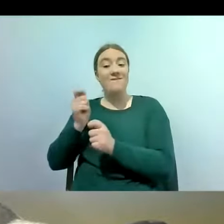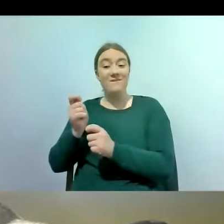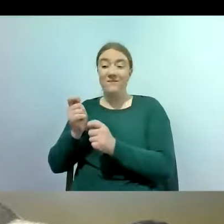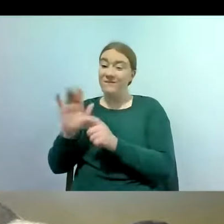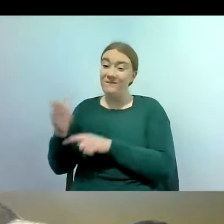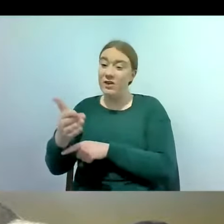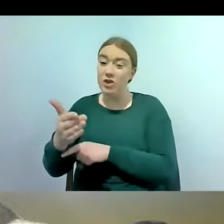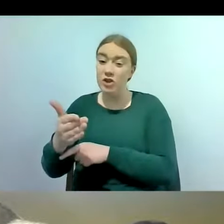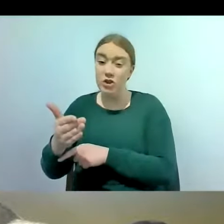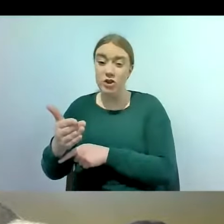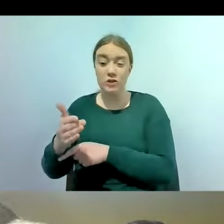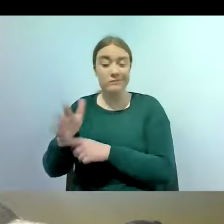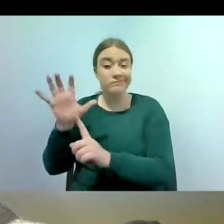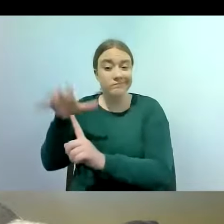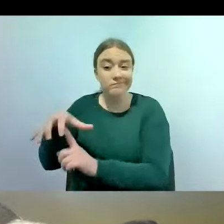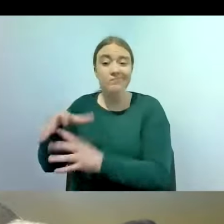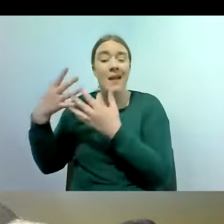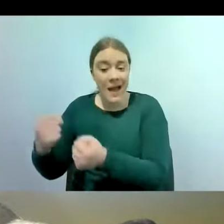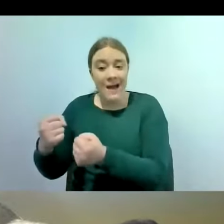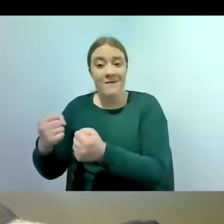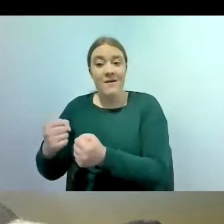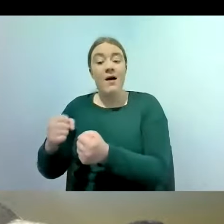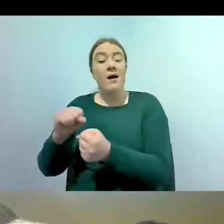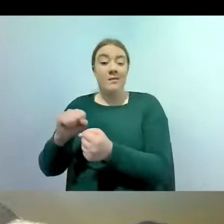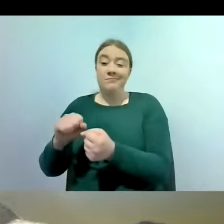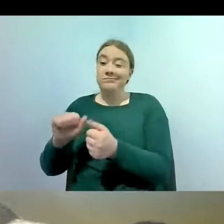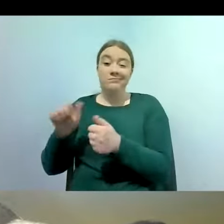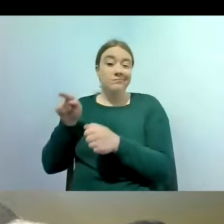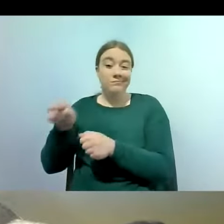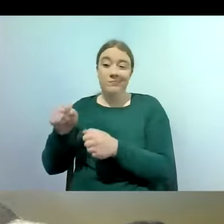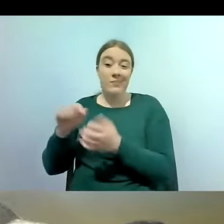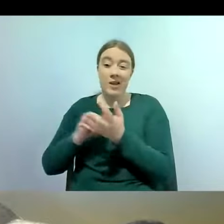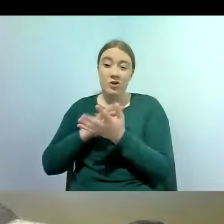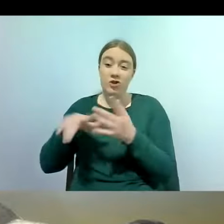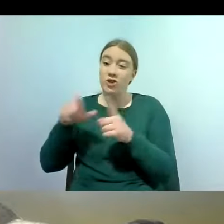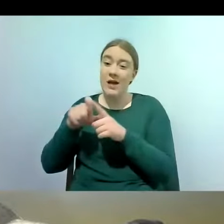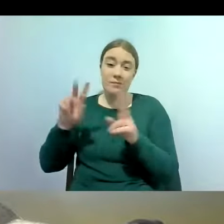soon after um was what the shad population on the thames went extinct